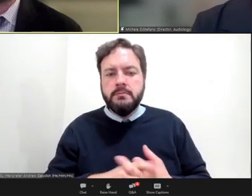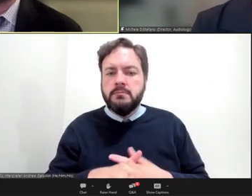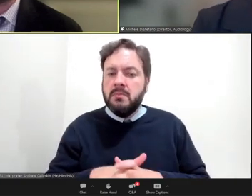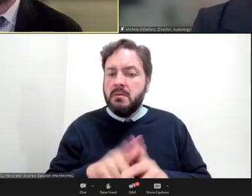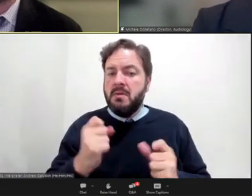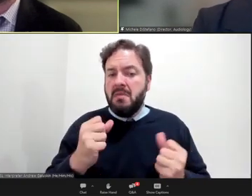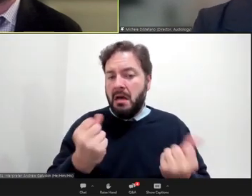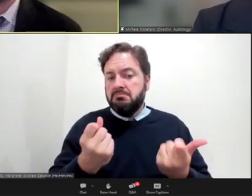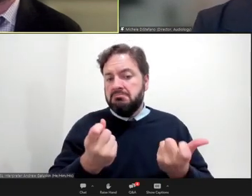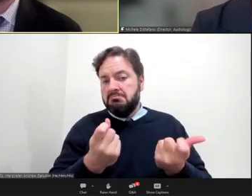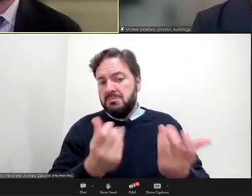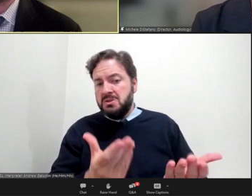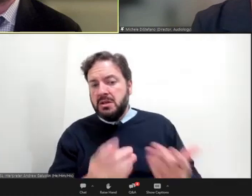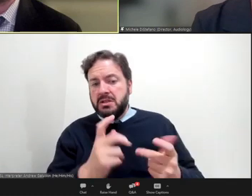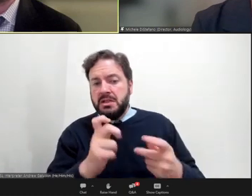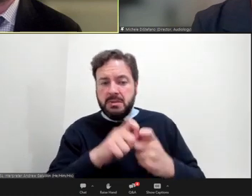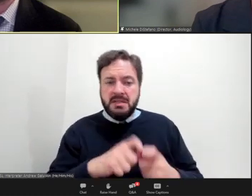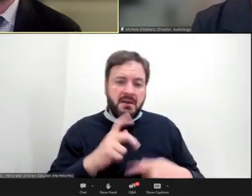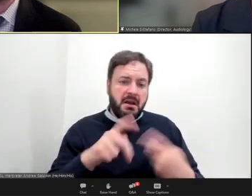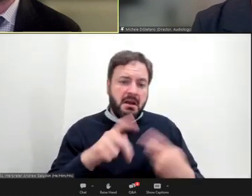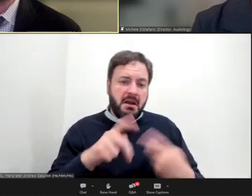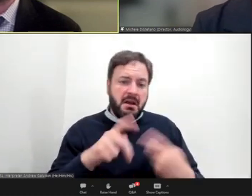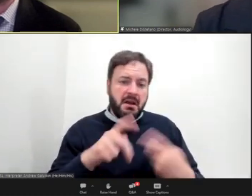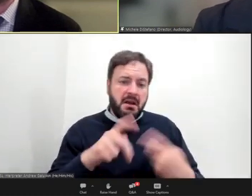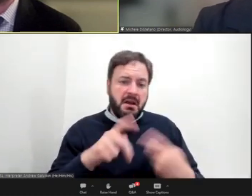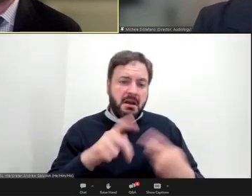of hearing aid that's gonna be most appropriate. And when patients ask me this question, because